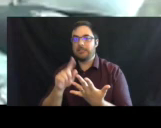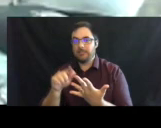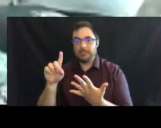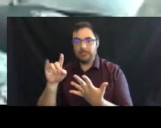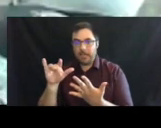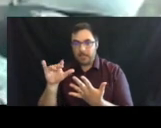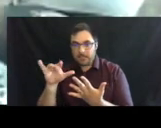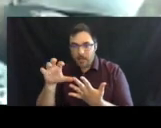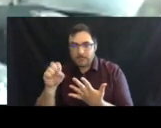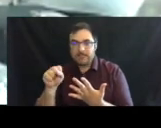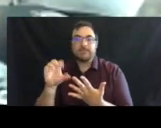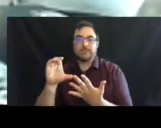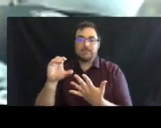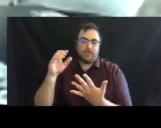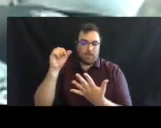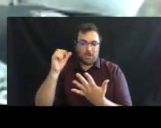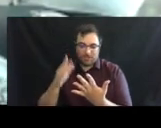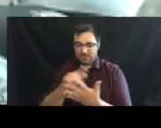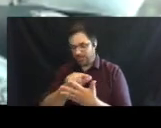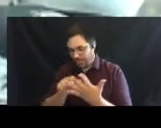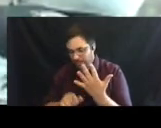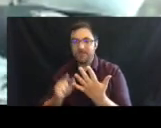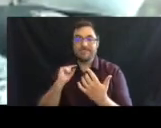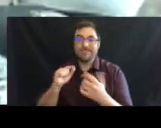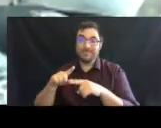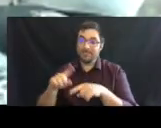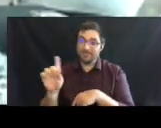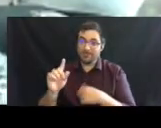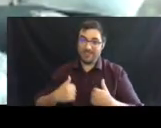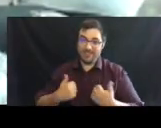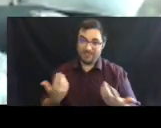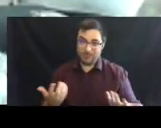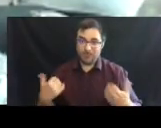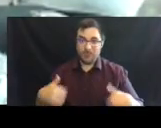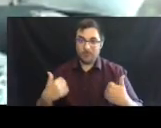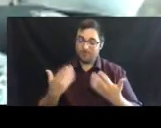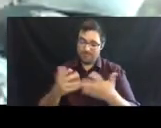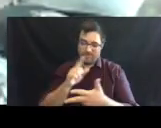and depending on where a family lives, that can happen at three different locations or